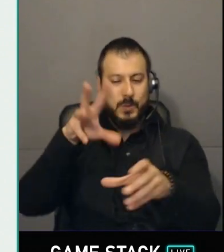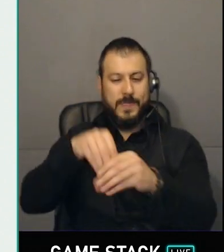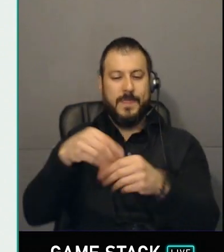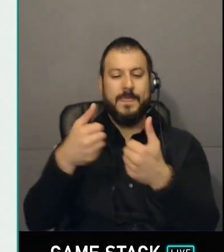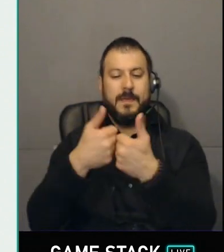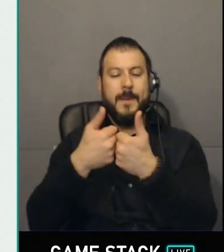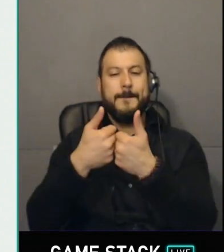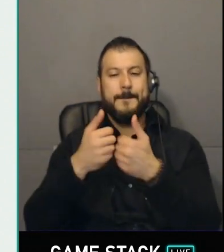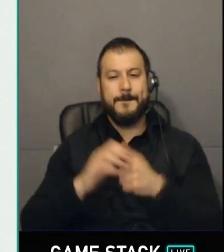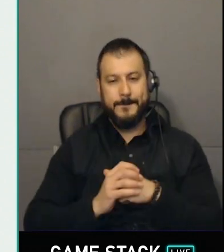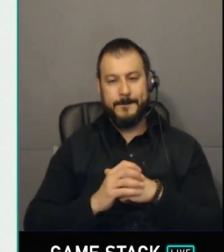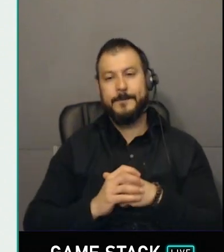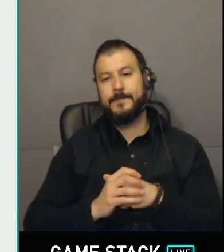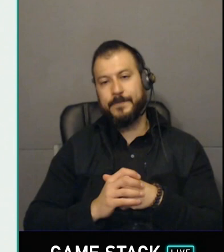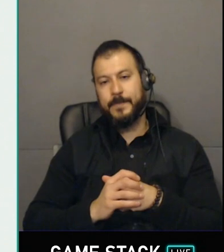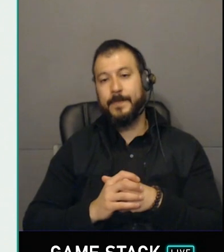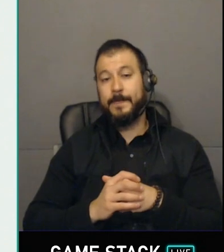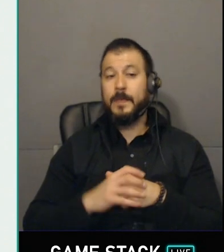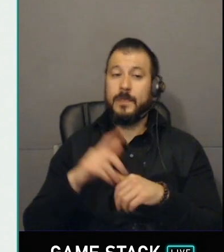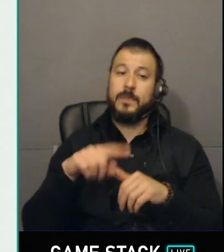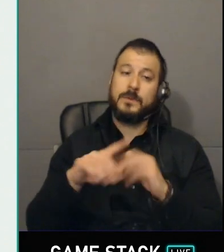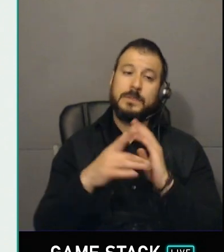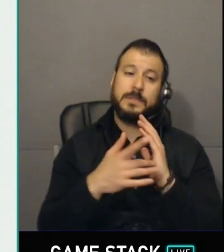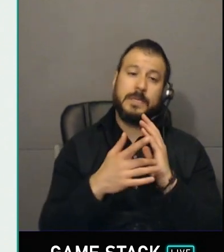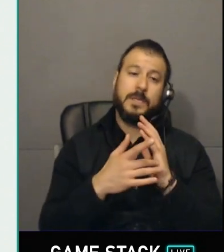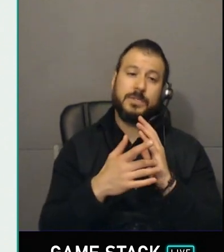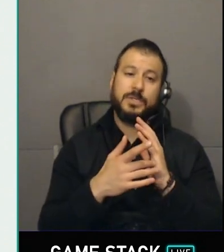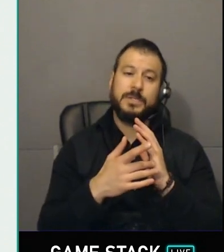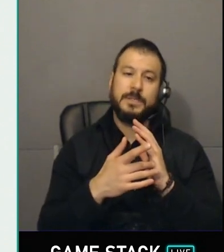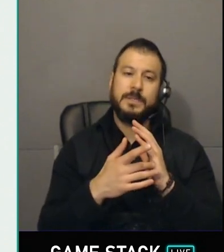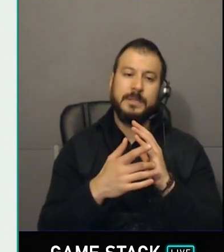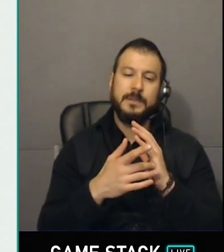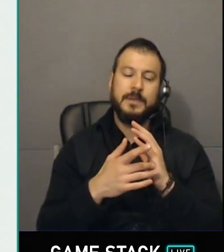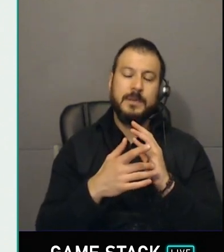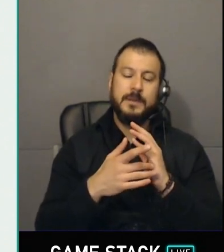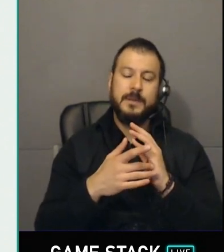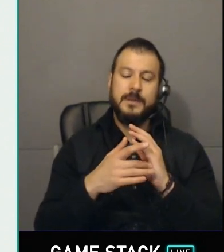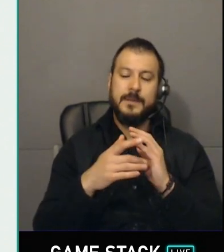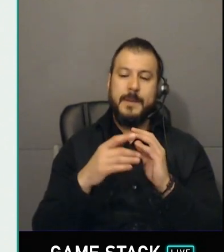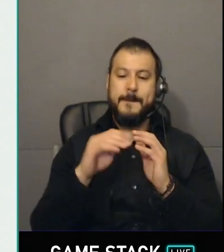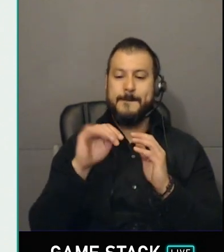And so, there is a technology that came out of Microsoft Research,